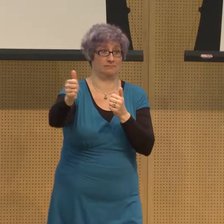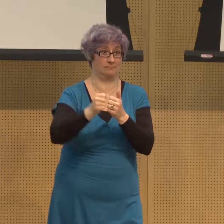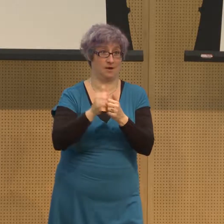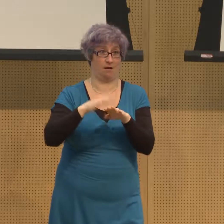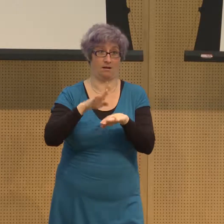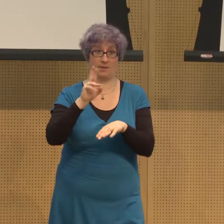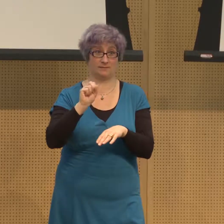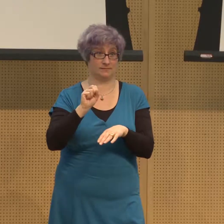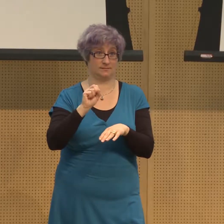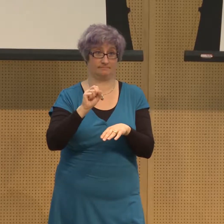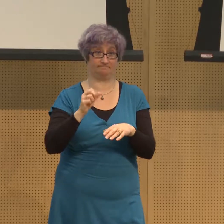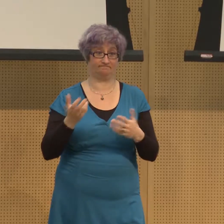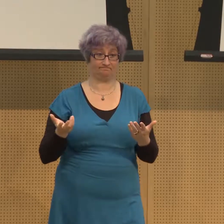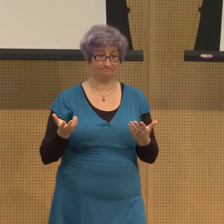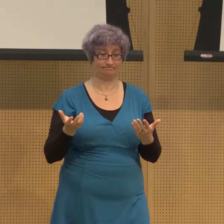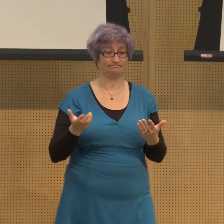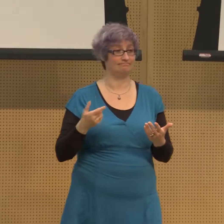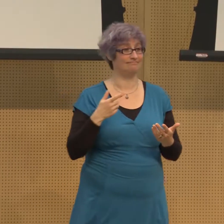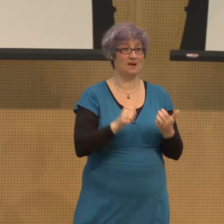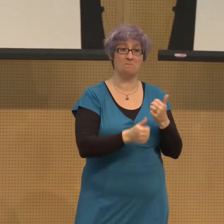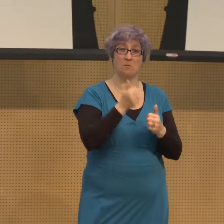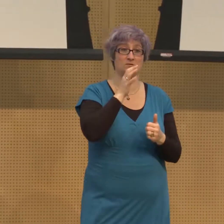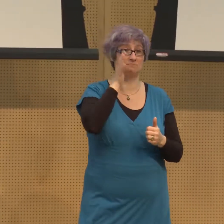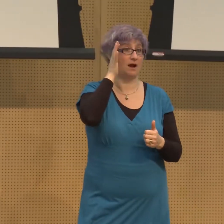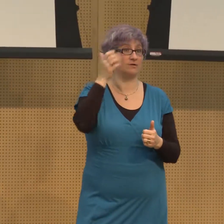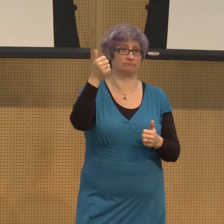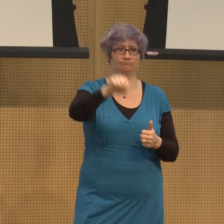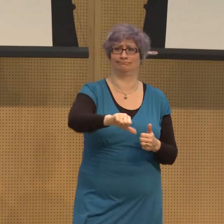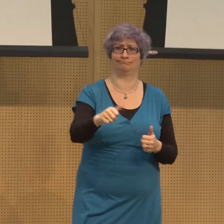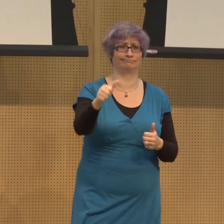I mean, some of them live 4 or 5 hours away by bus.